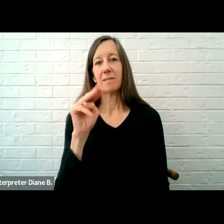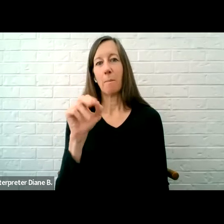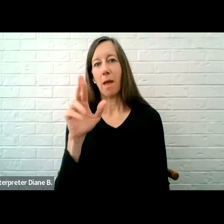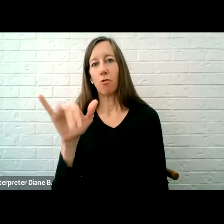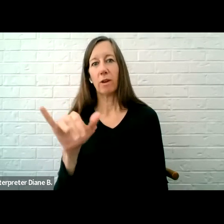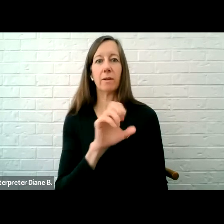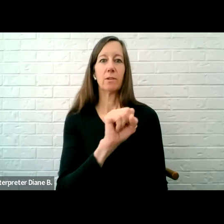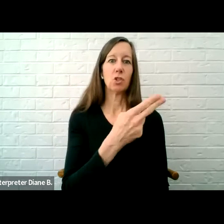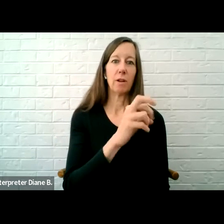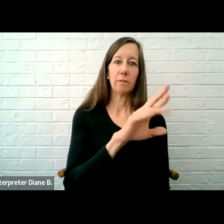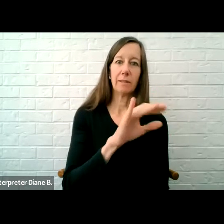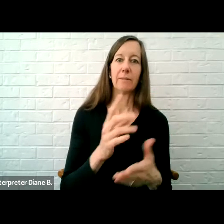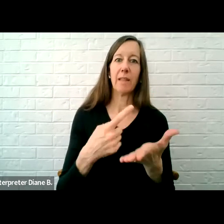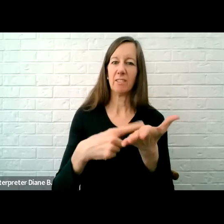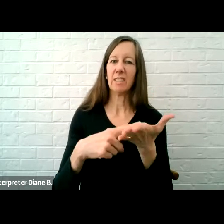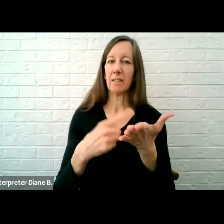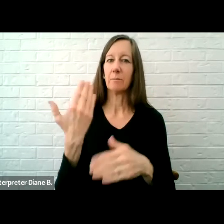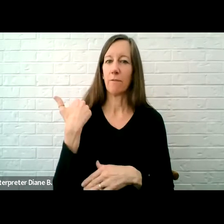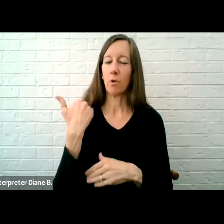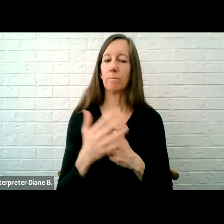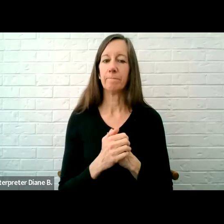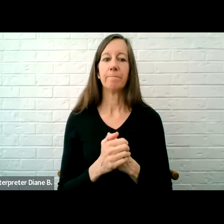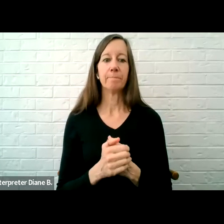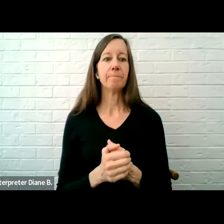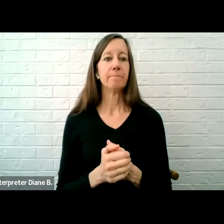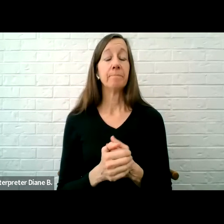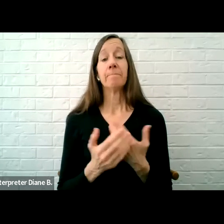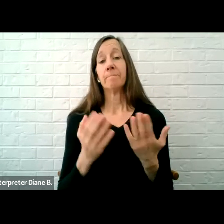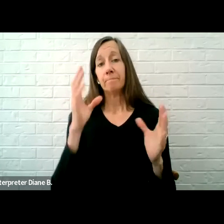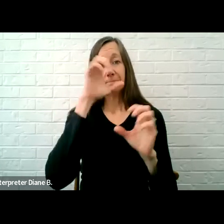So it does I again, I think this is gonna be.